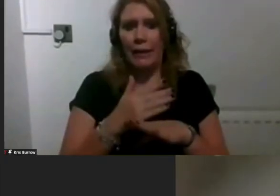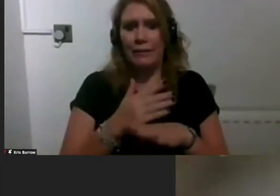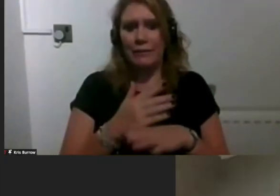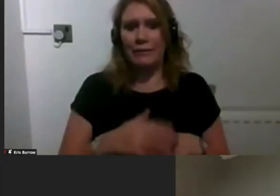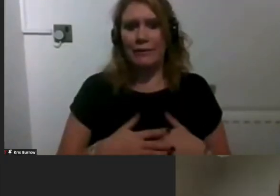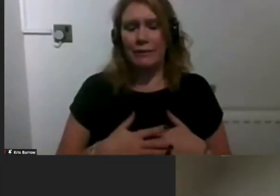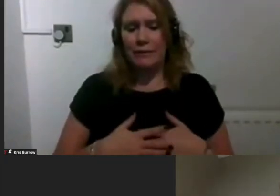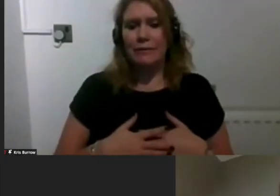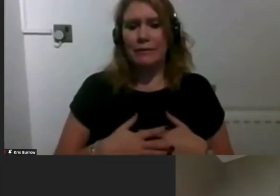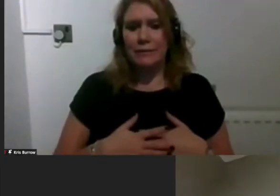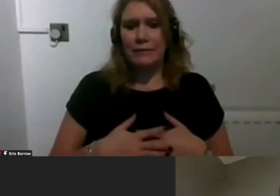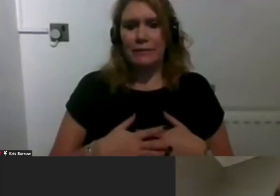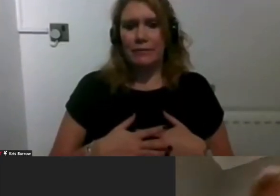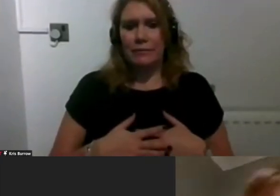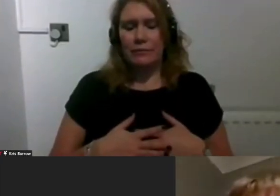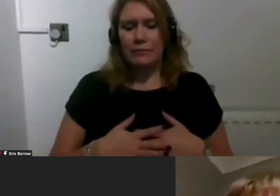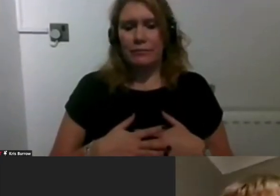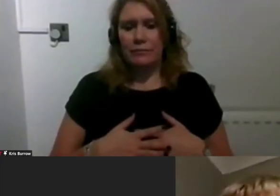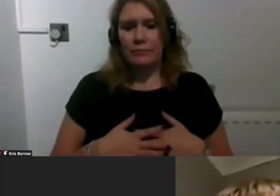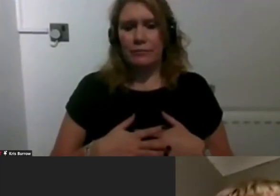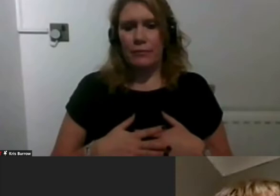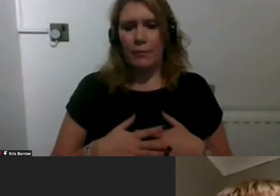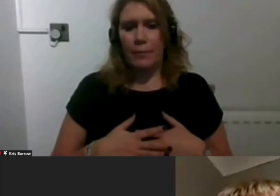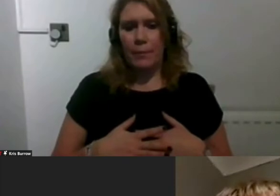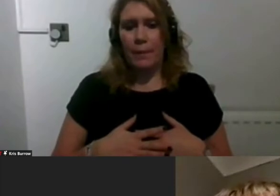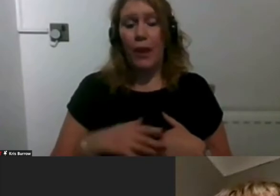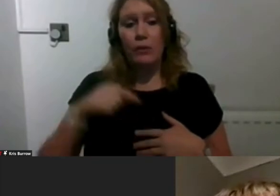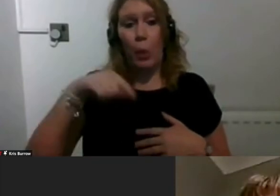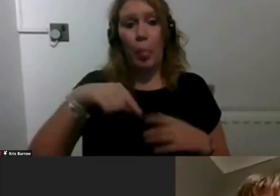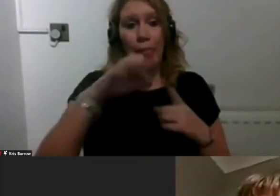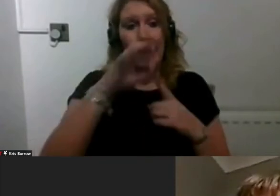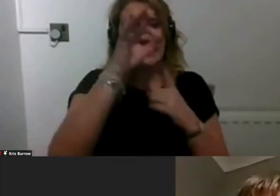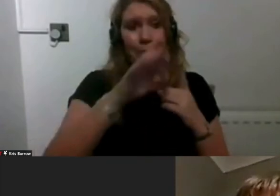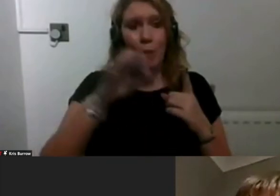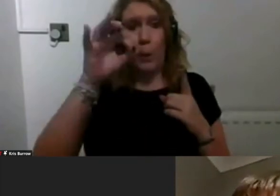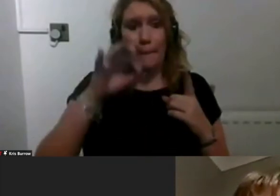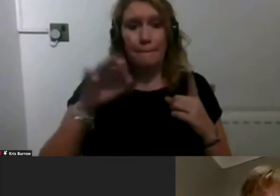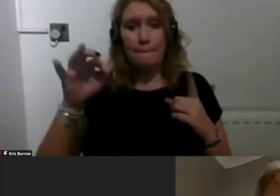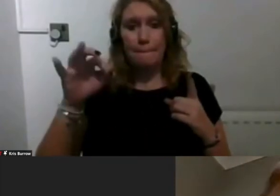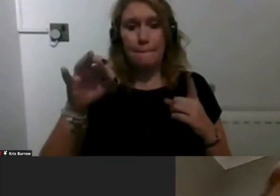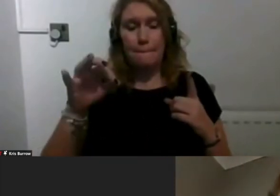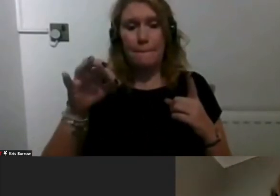connected to survival, it's actually a talk titled Medication.